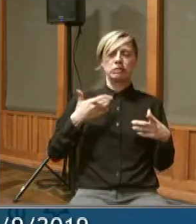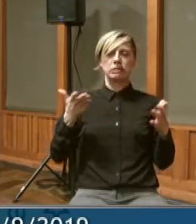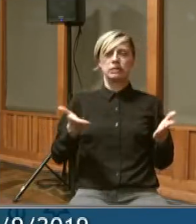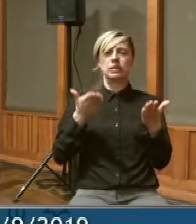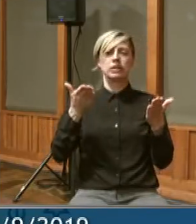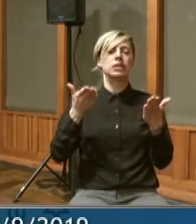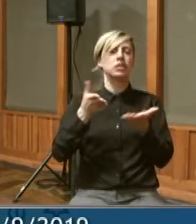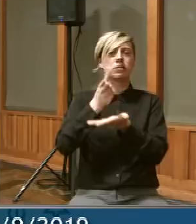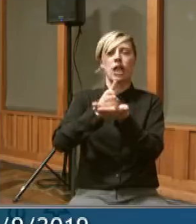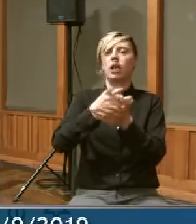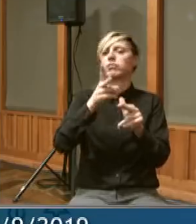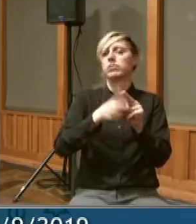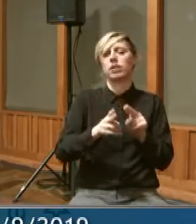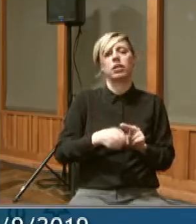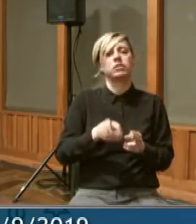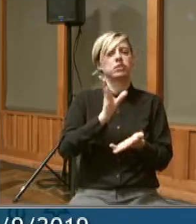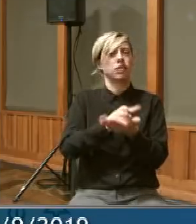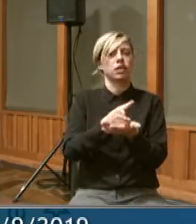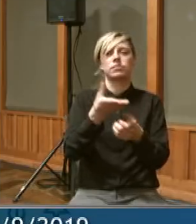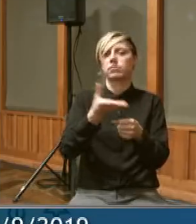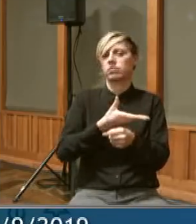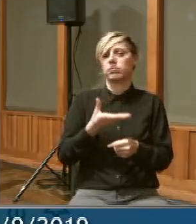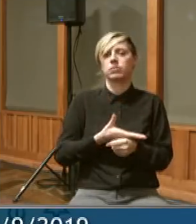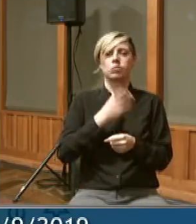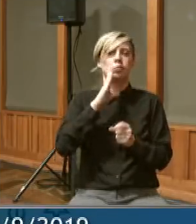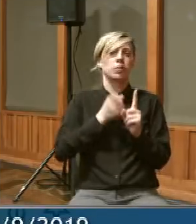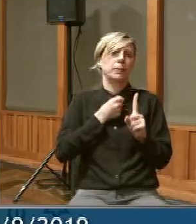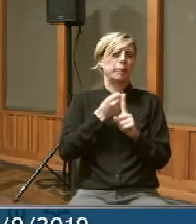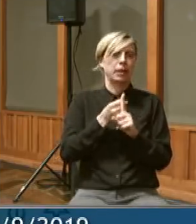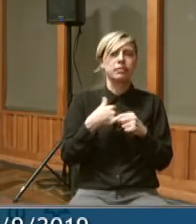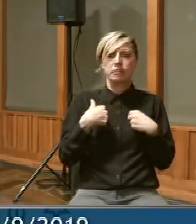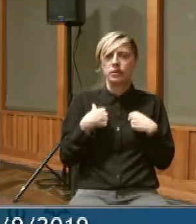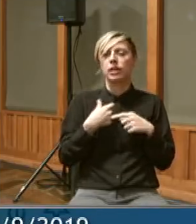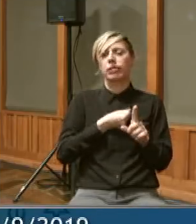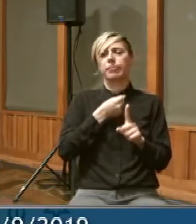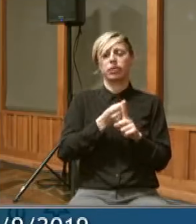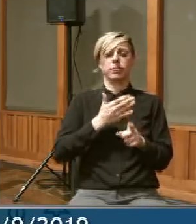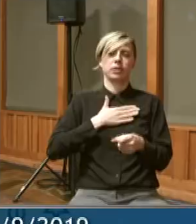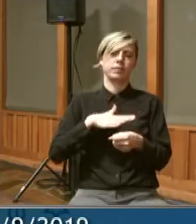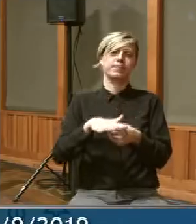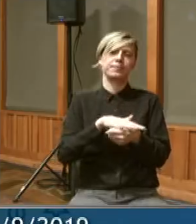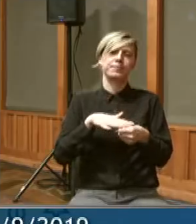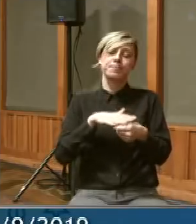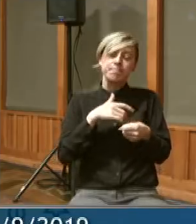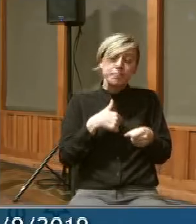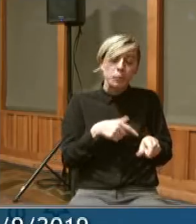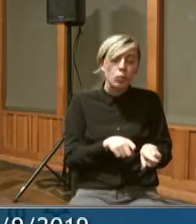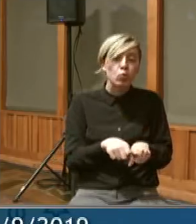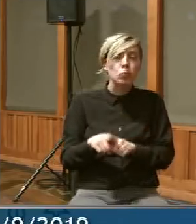SO I CANNOT COMPEL YOU ENOUGH TO RECONSIDER HOW YOU'RE DOING